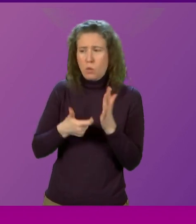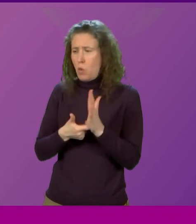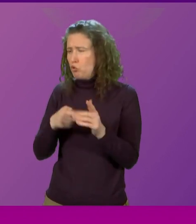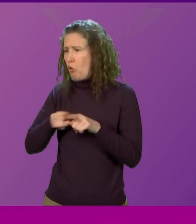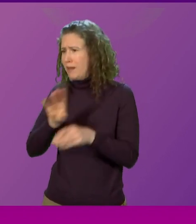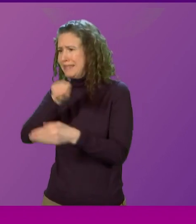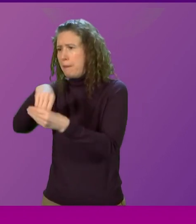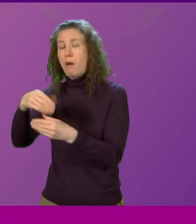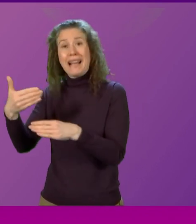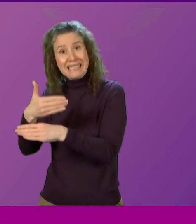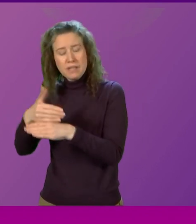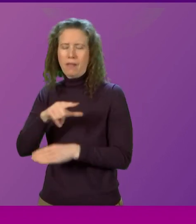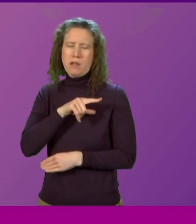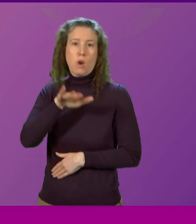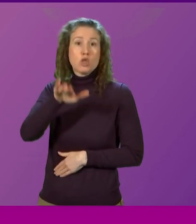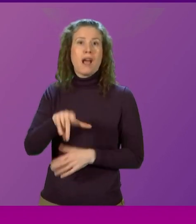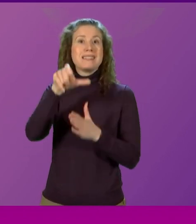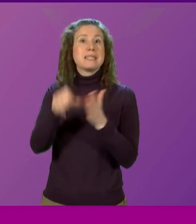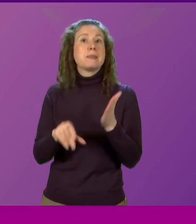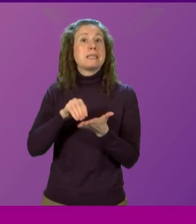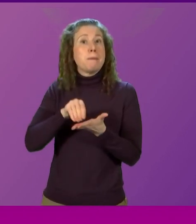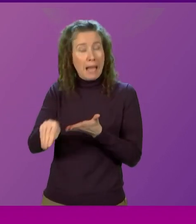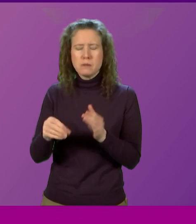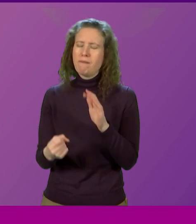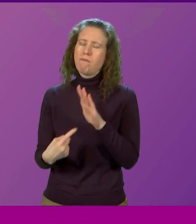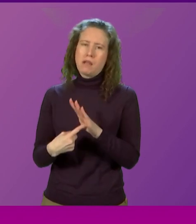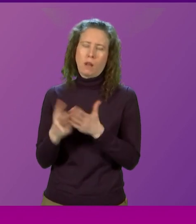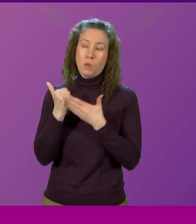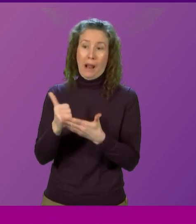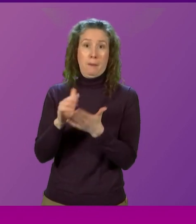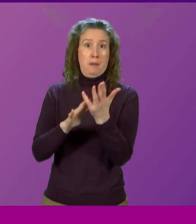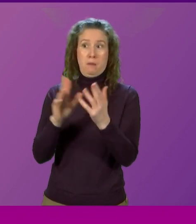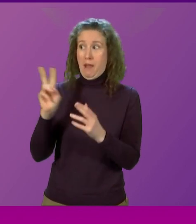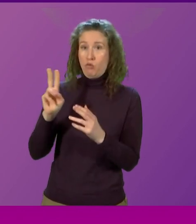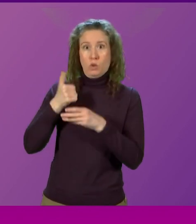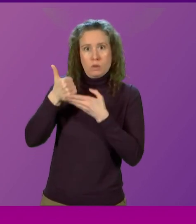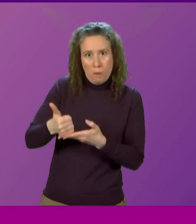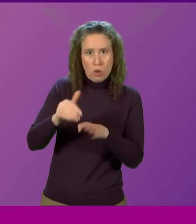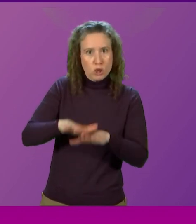That is why the child disability payment is a vital benefit that helps parents to support their children to live their lives as fully as possible.